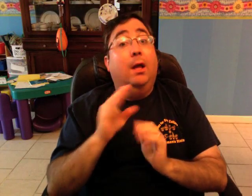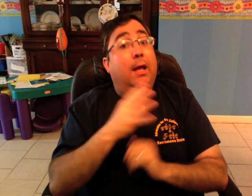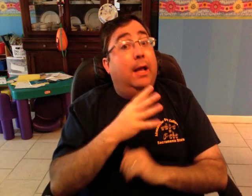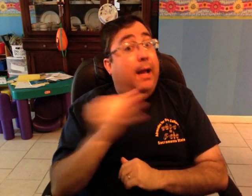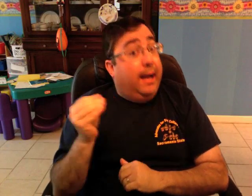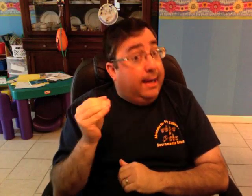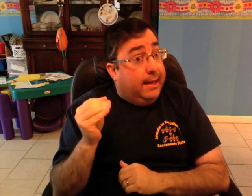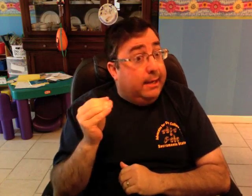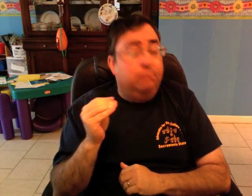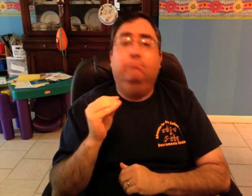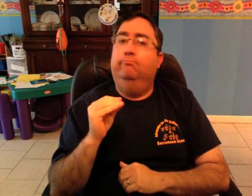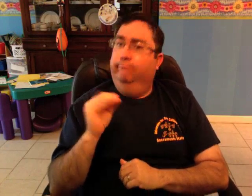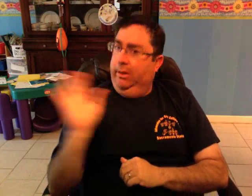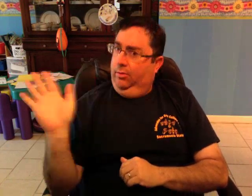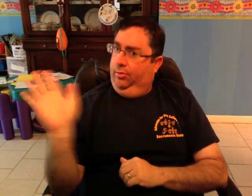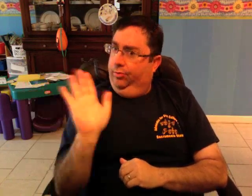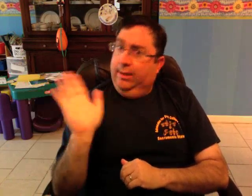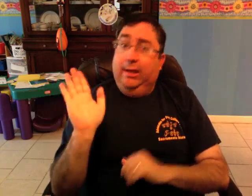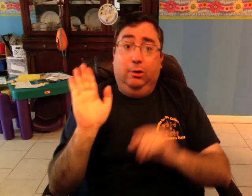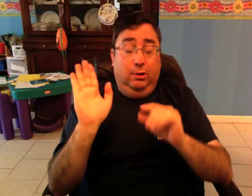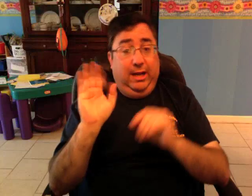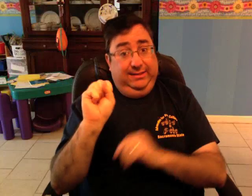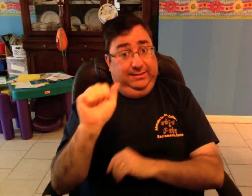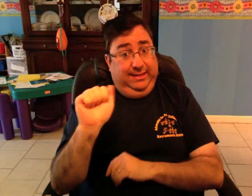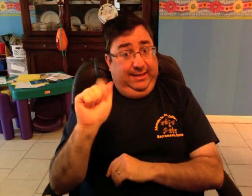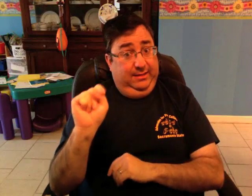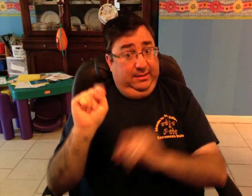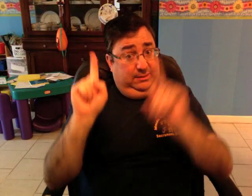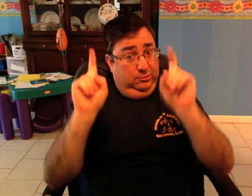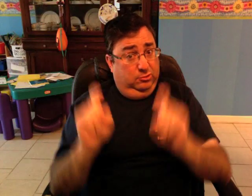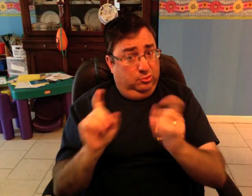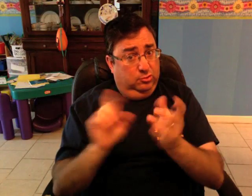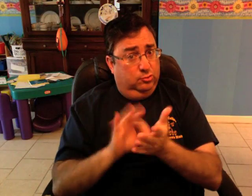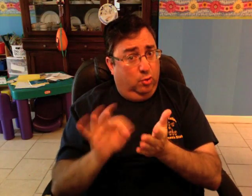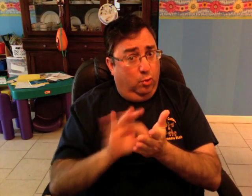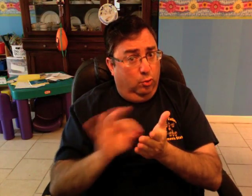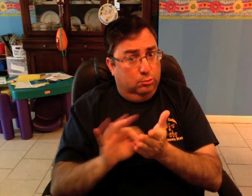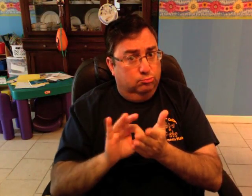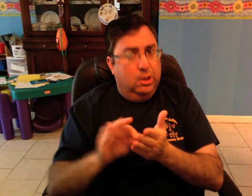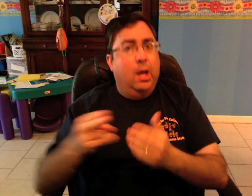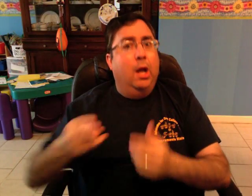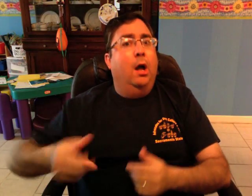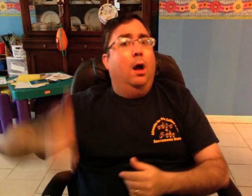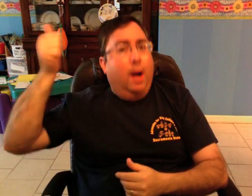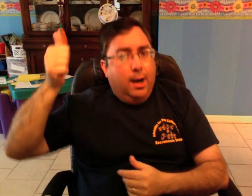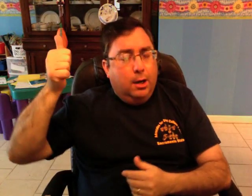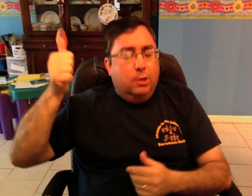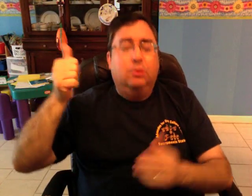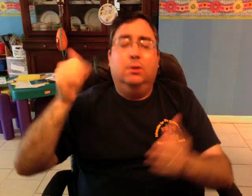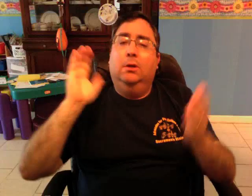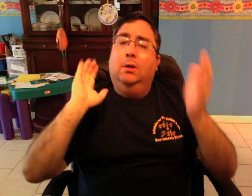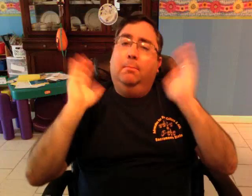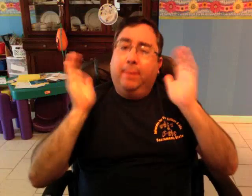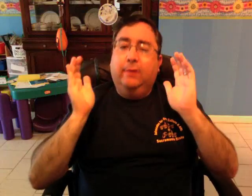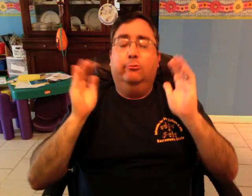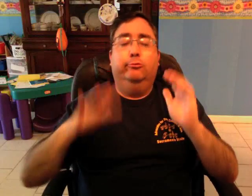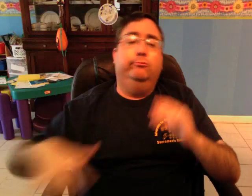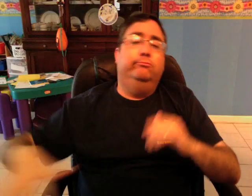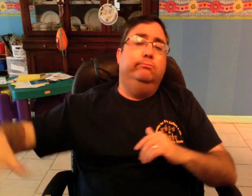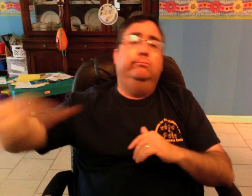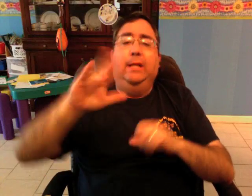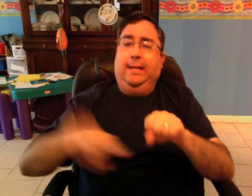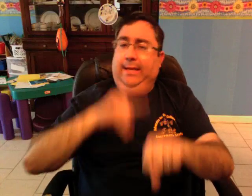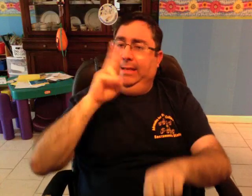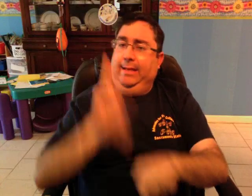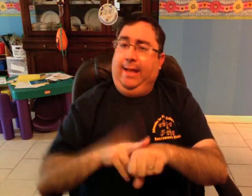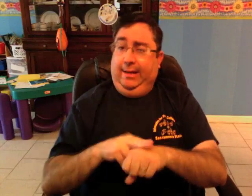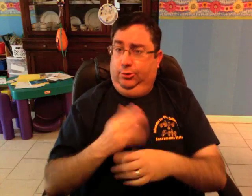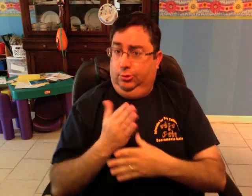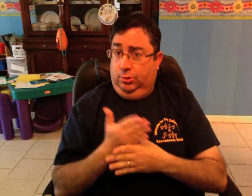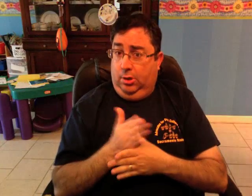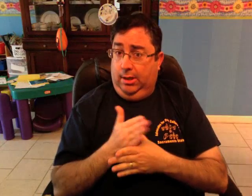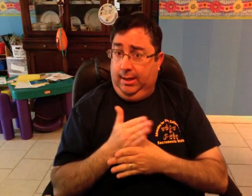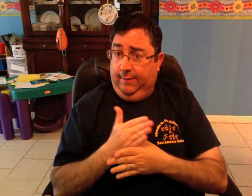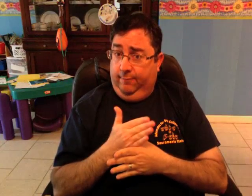AND, their SAT scores were higher than the national average for Deaf students.